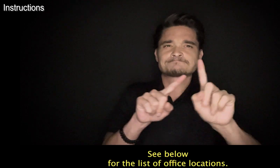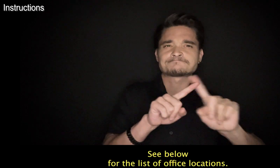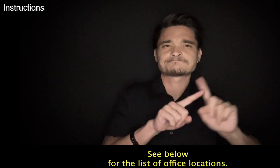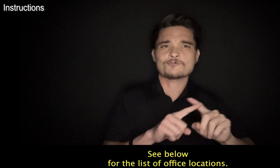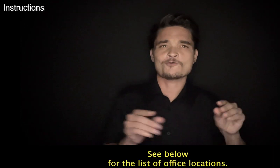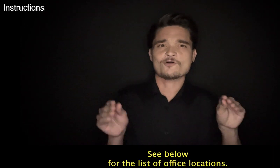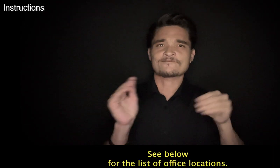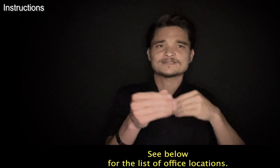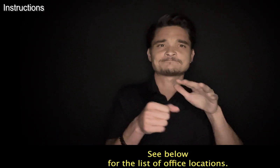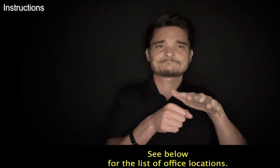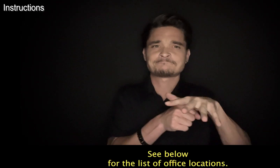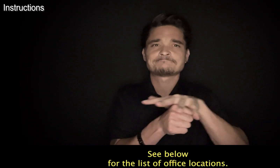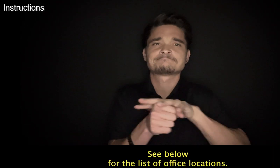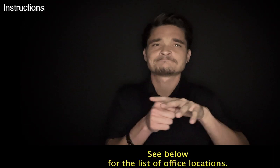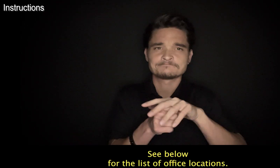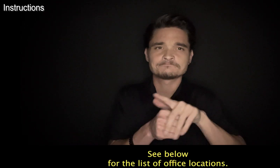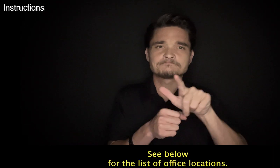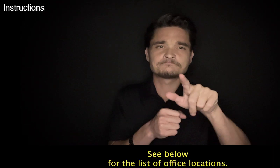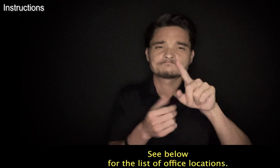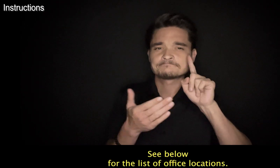See below for the list of office locations.